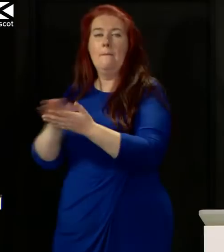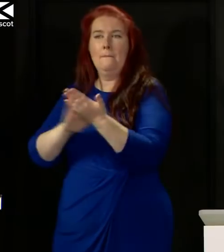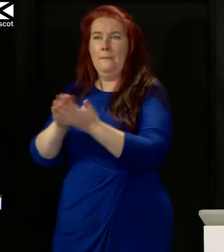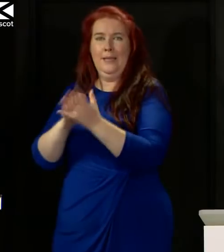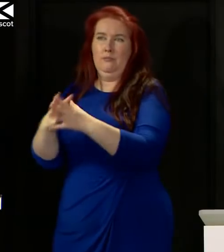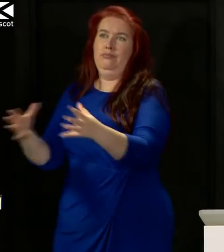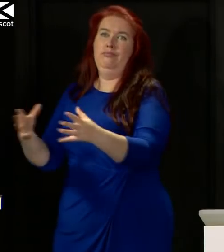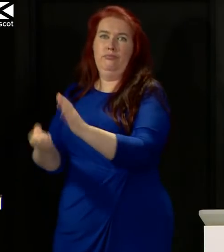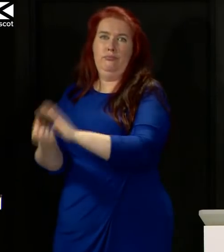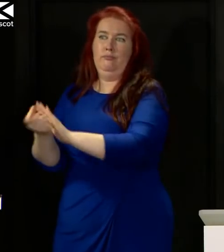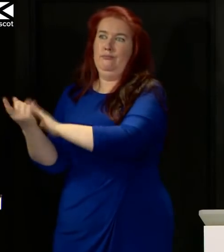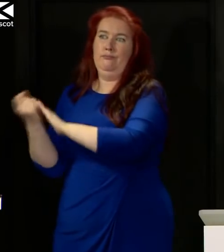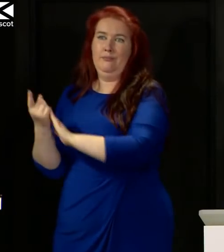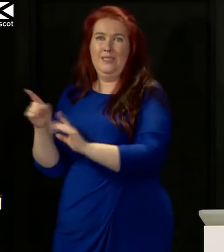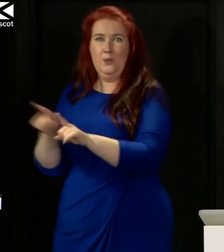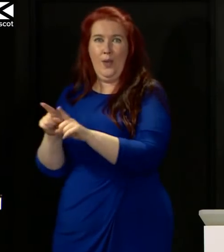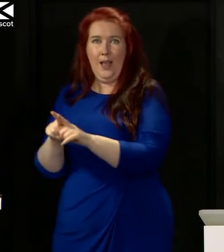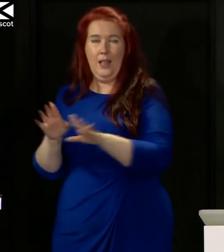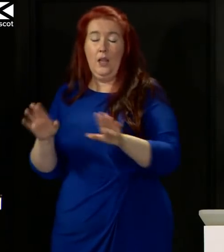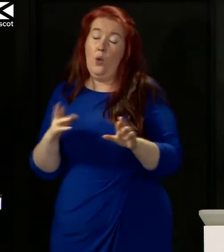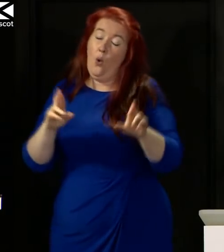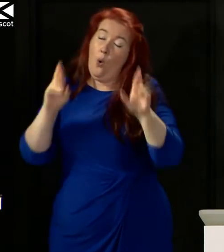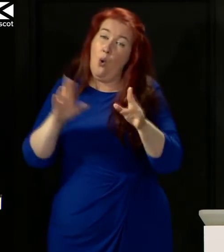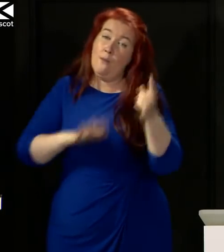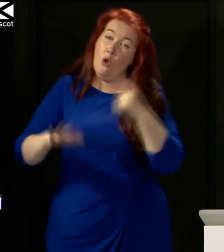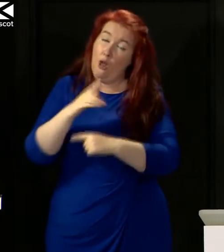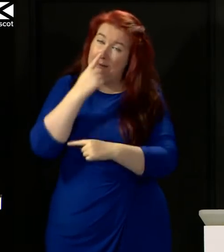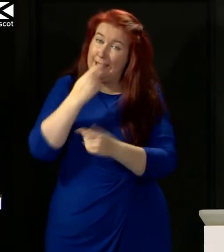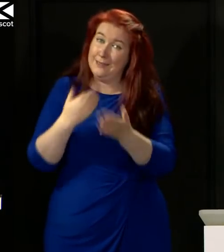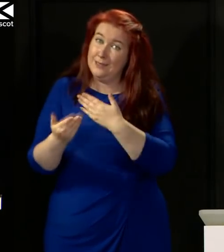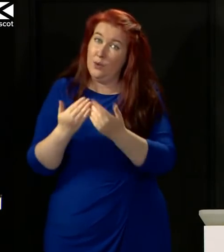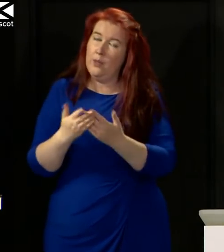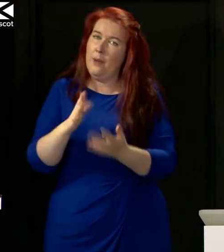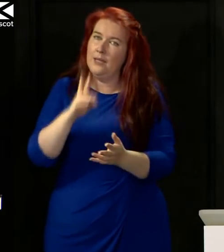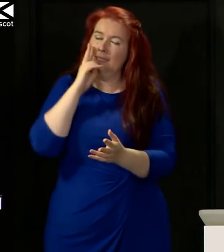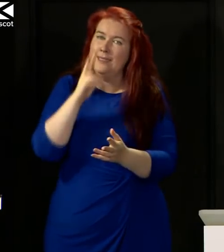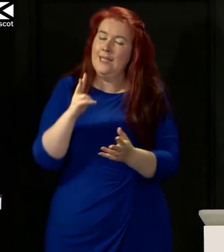all hopefully able to be dealt with, but it does demonstrate that this is not... this